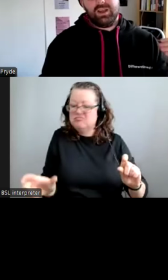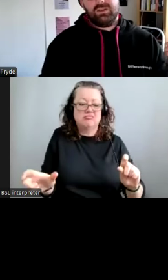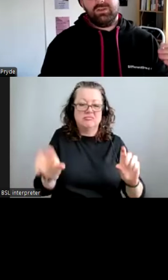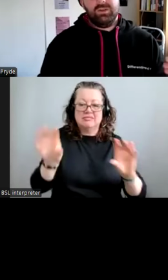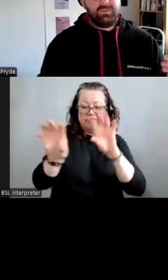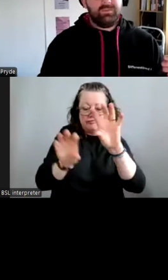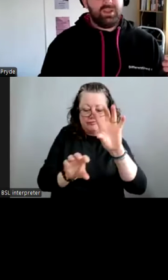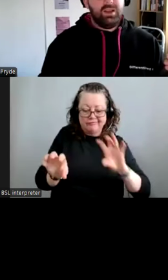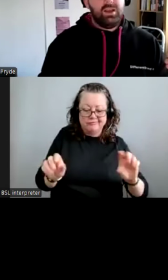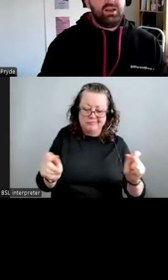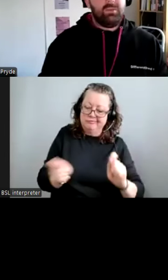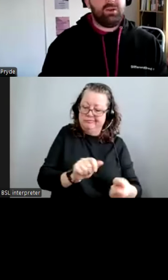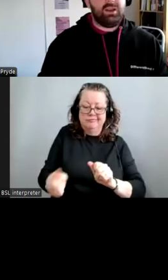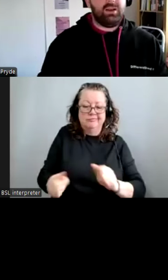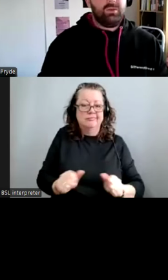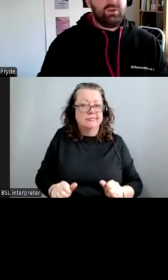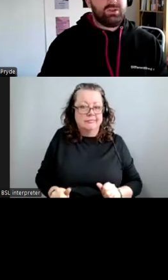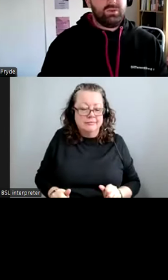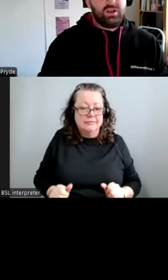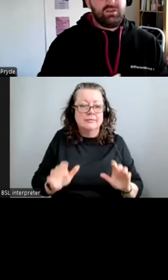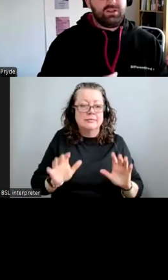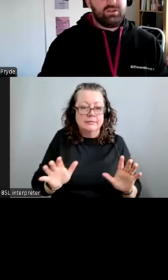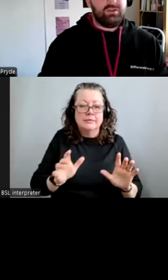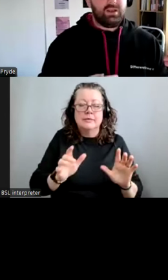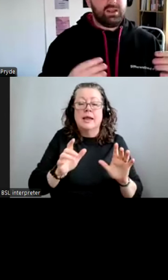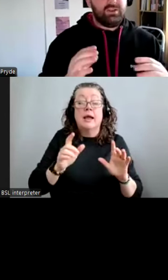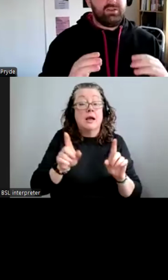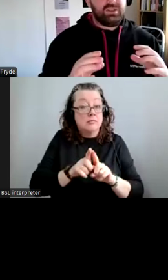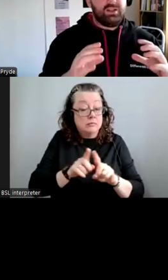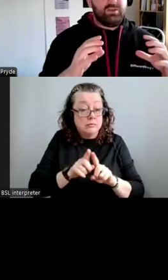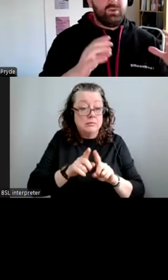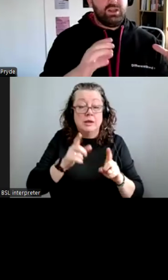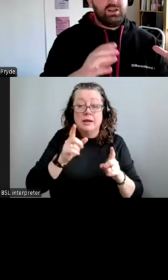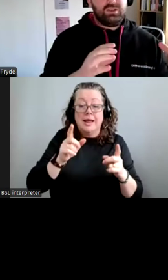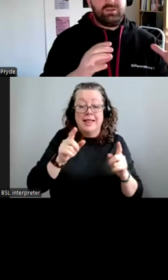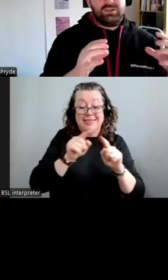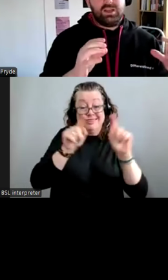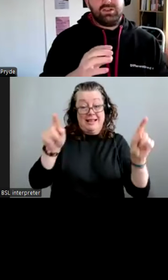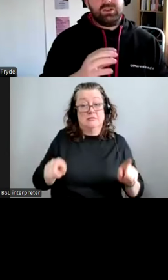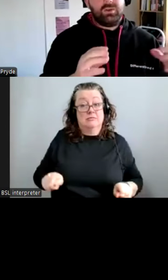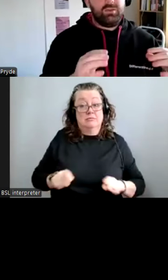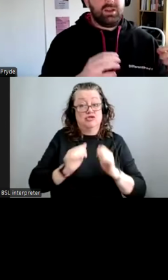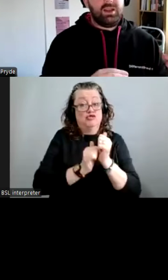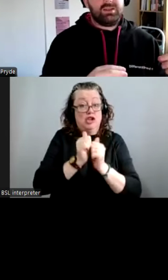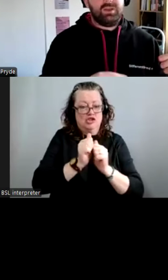of that document. What that will also allow you to do is understand what each section of a document is